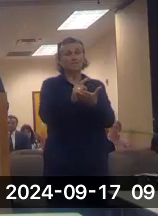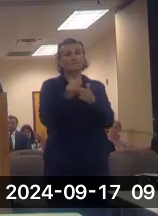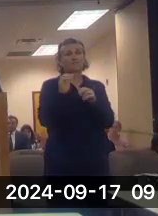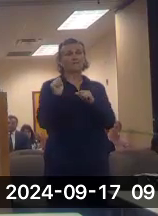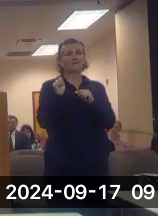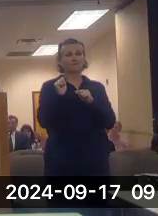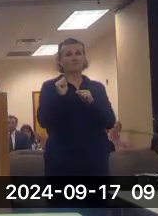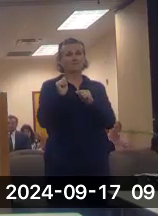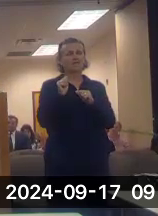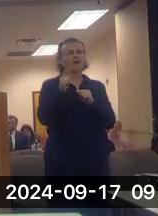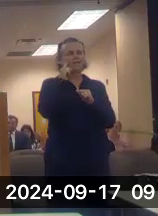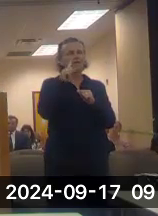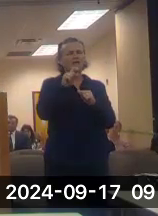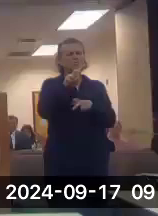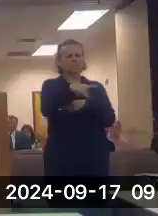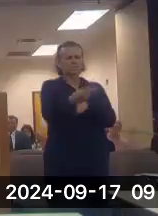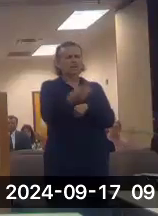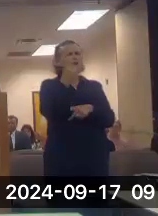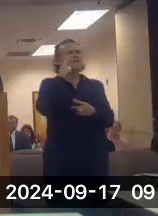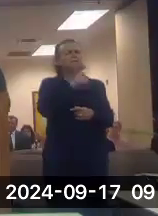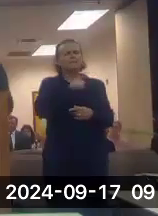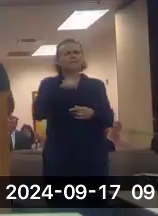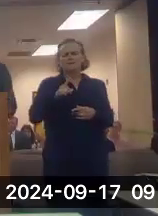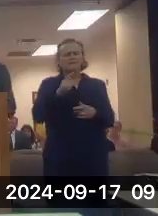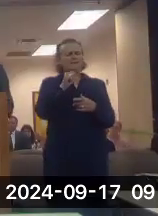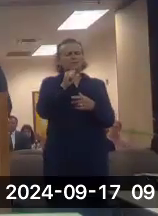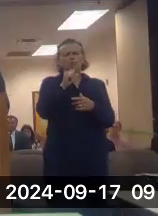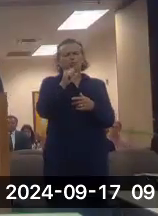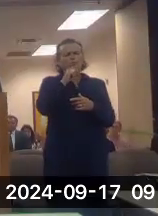Reginald Parson: I don't. I'm quite sure the legislature was not thinking that would be possible.